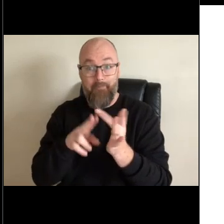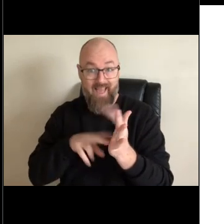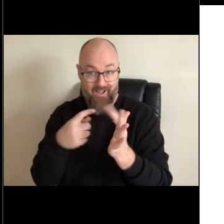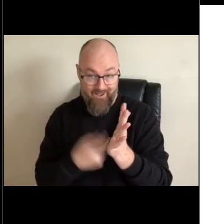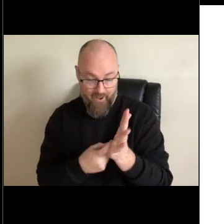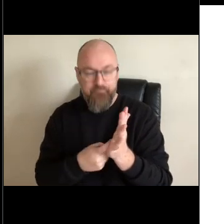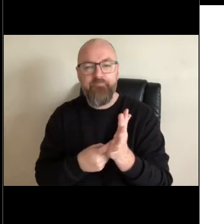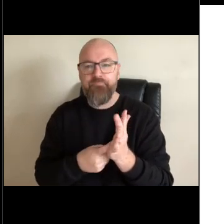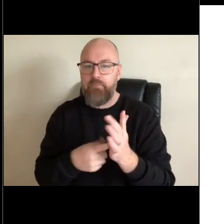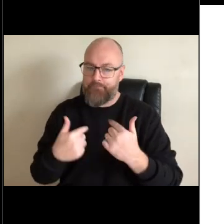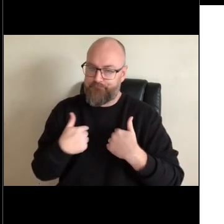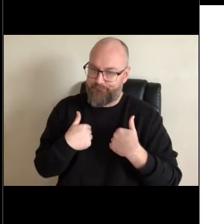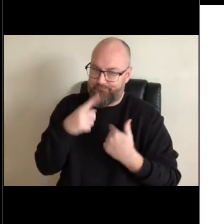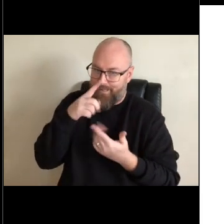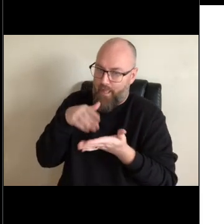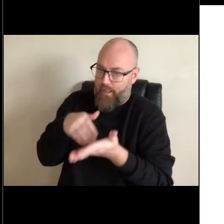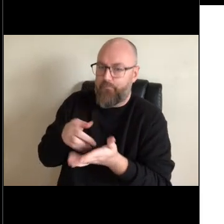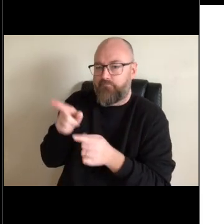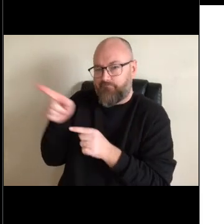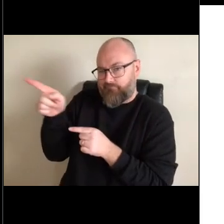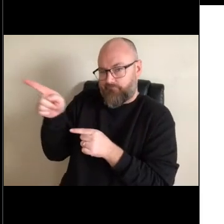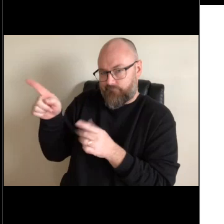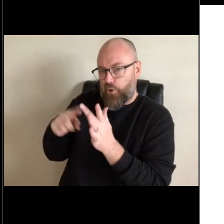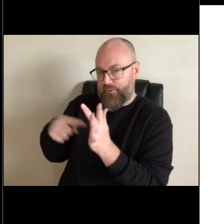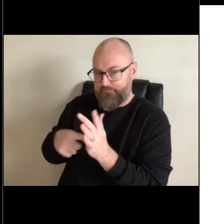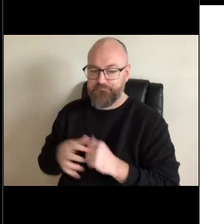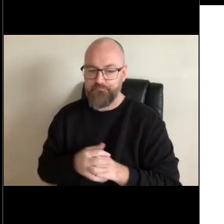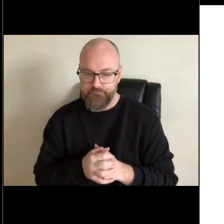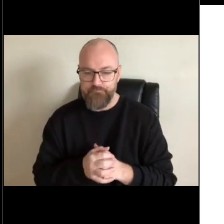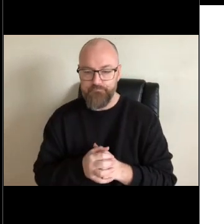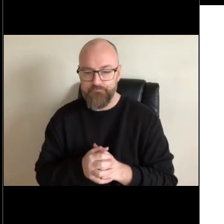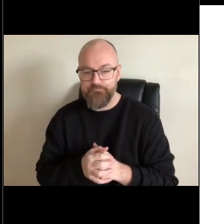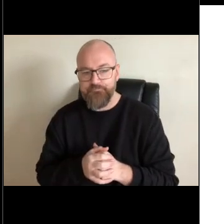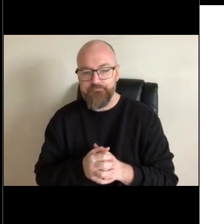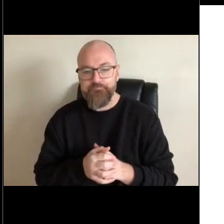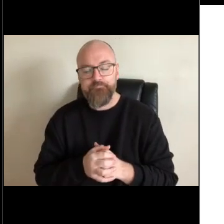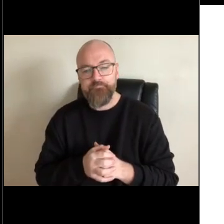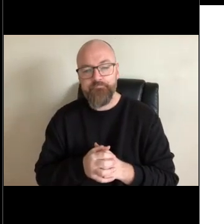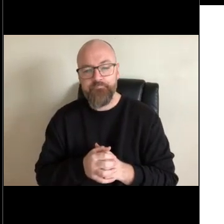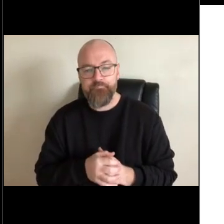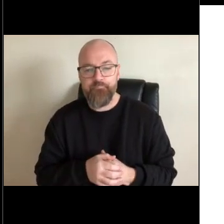webinar um a few more pieces of housekeeping um the structure of today's session will be